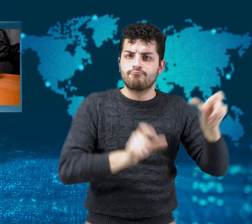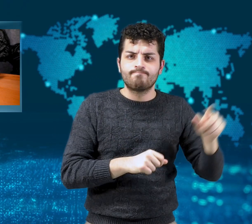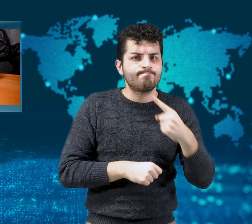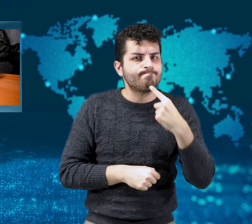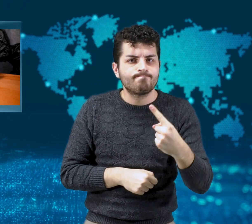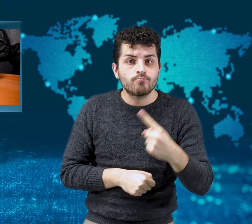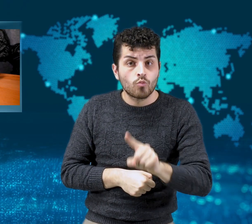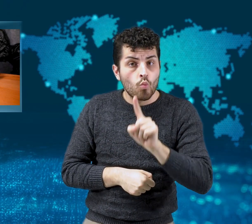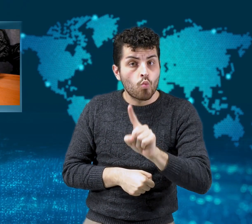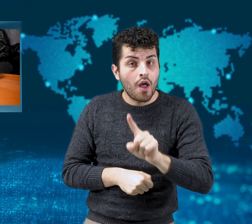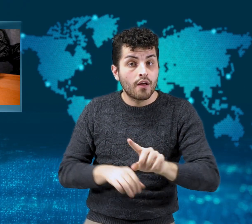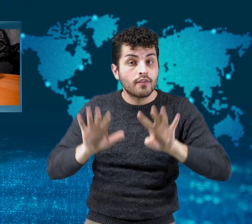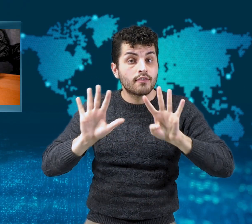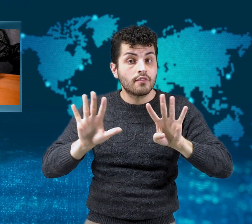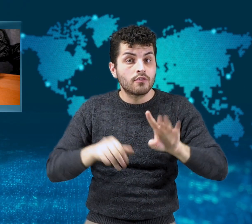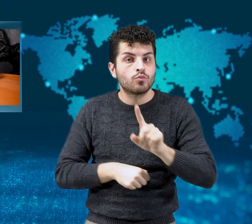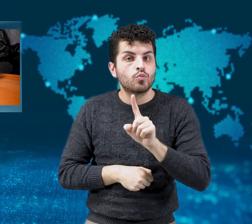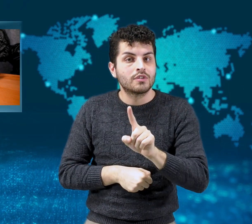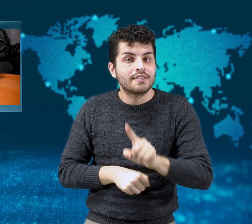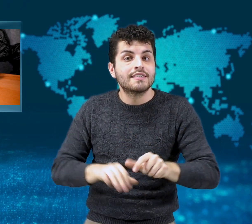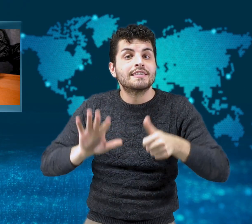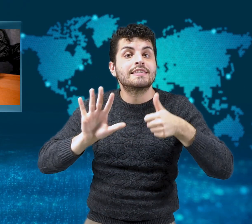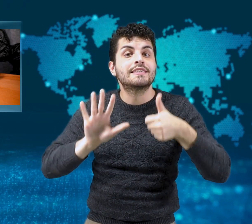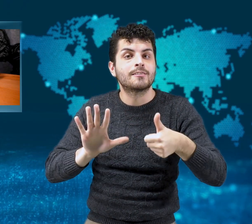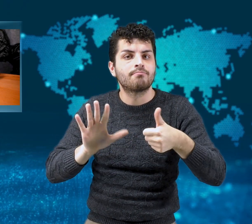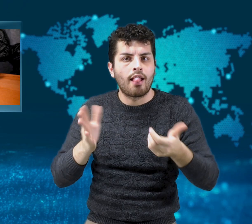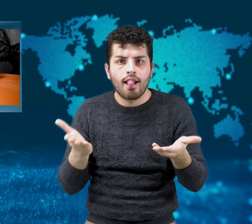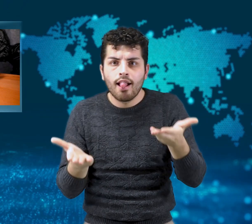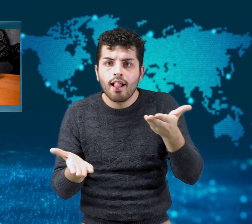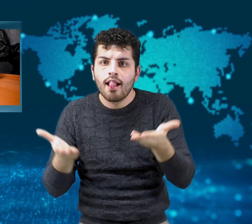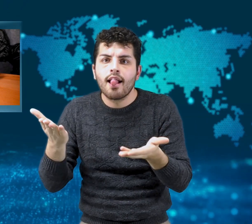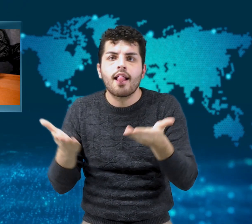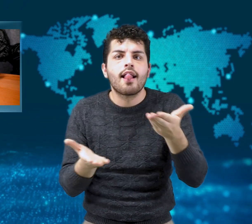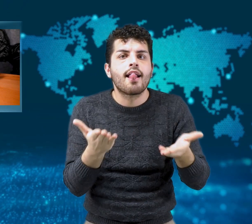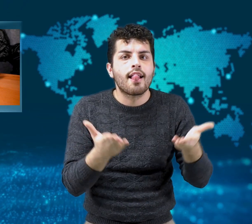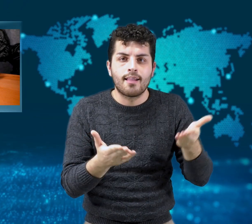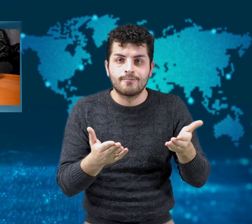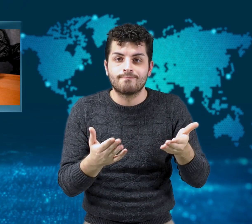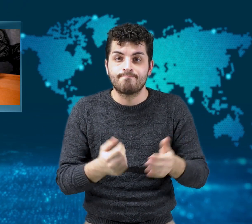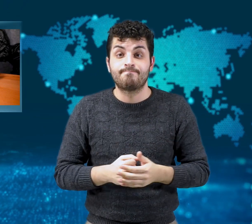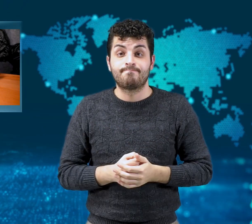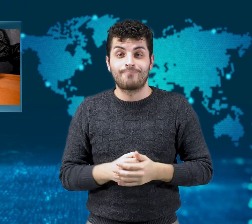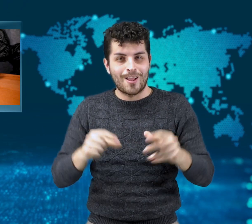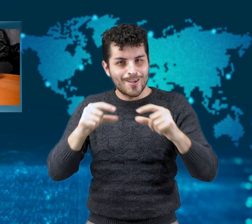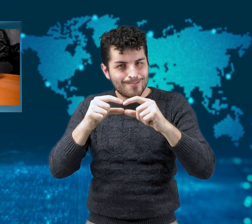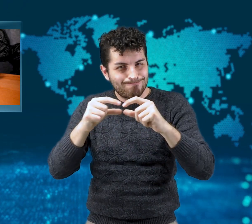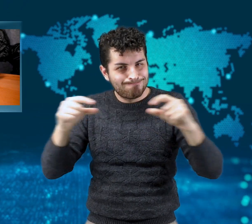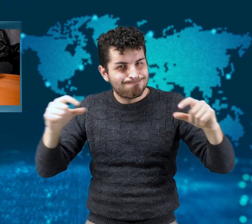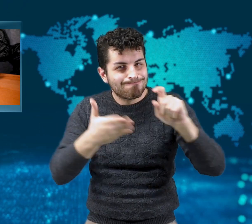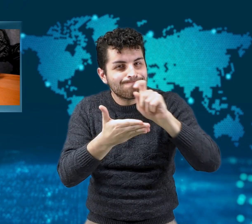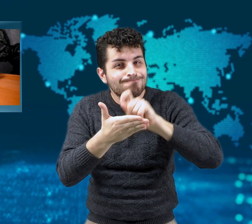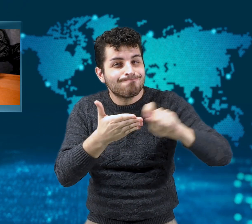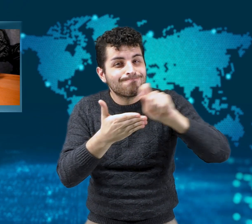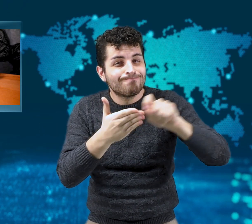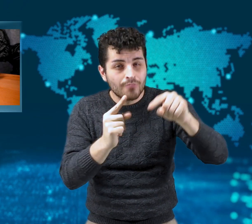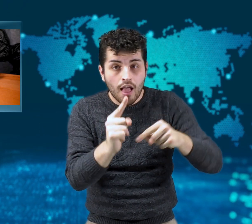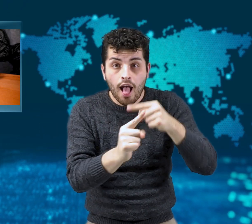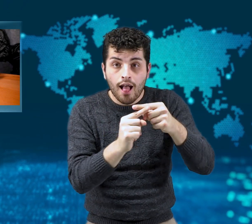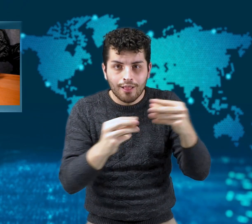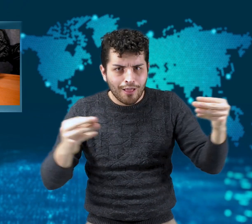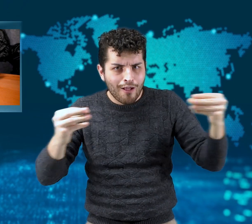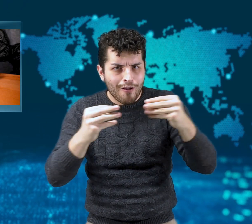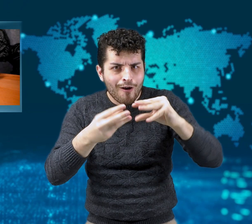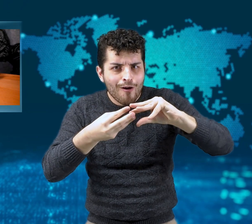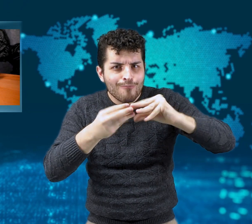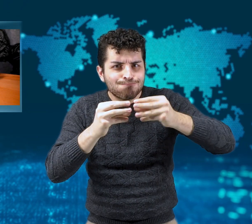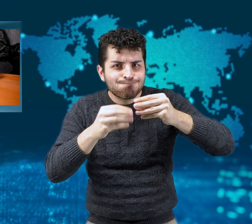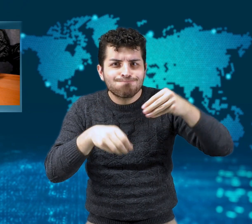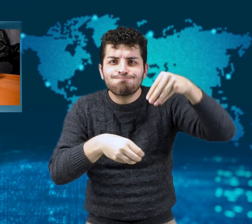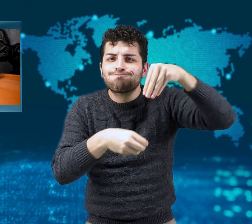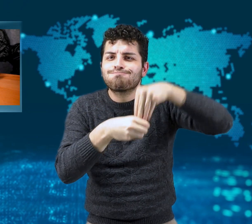The message and capsule will be displayed at a museum in France